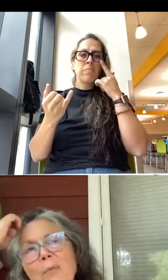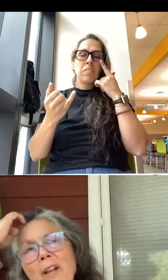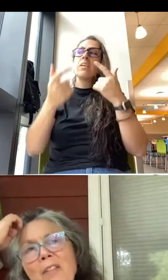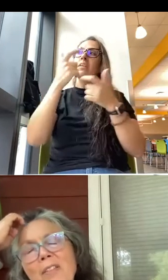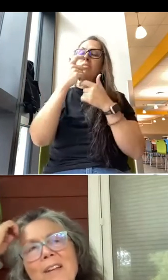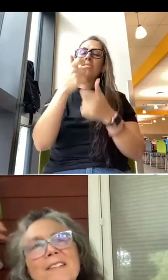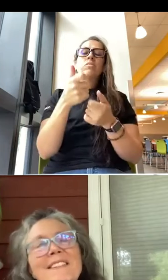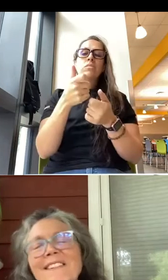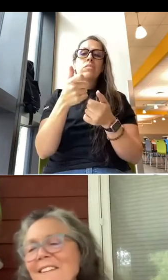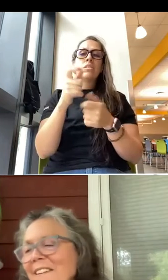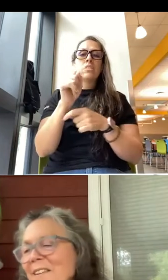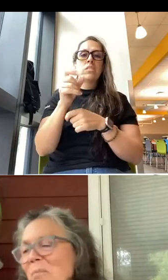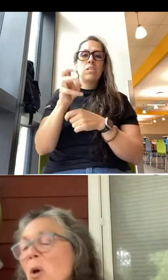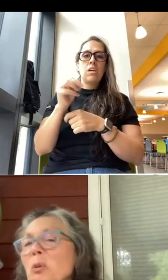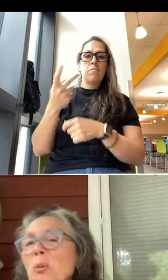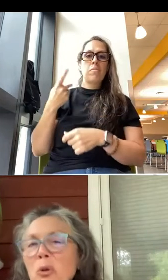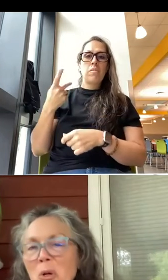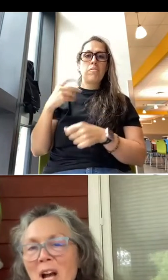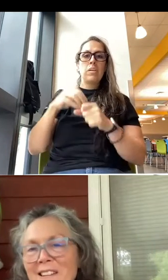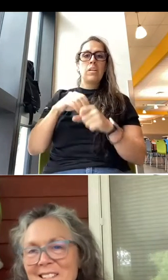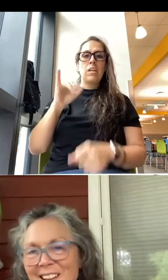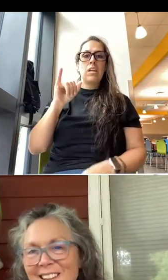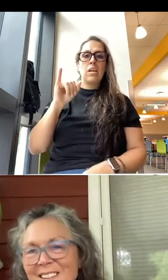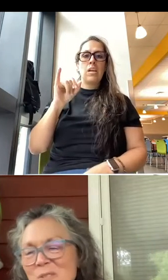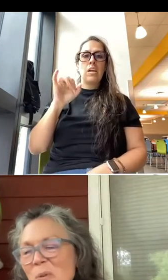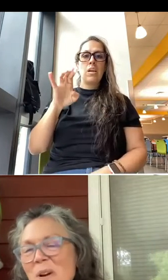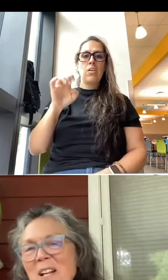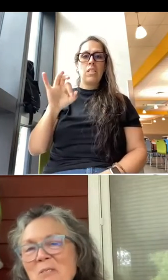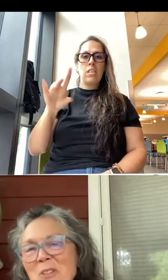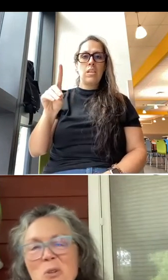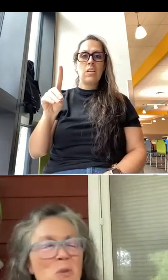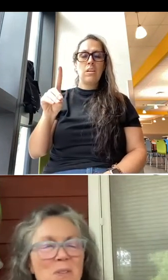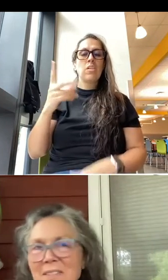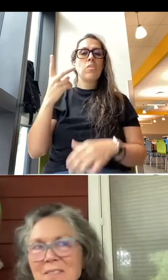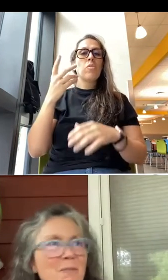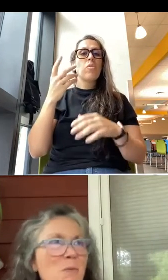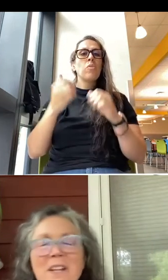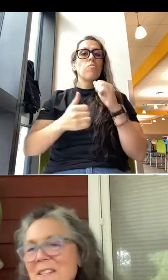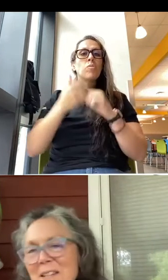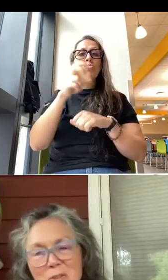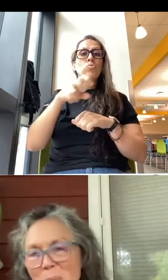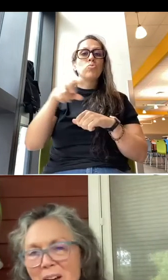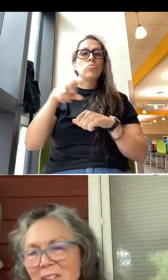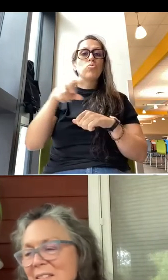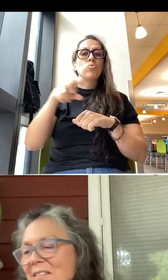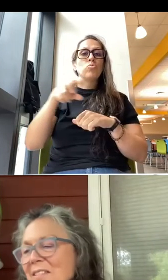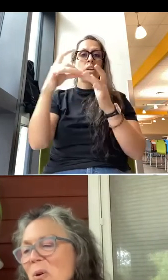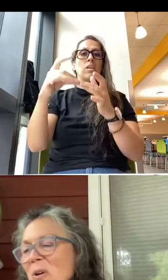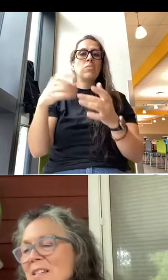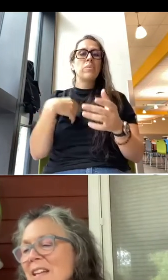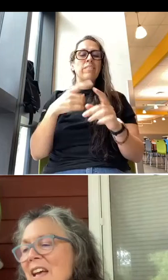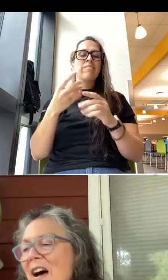and one of the things multiple tour guides said-- because they went on a few "What is this country about" tours,